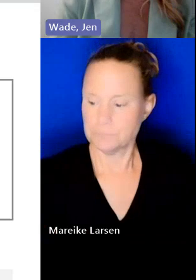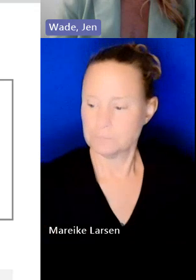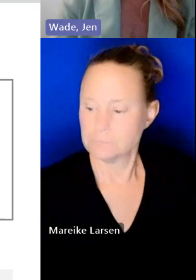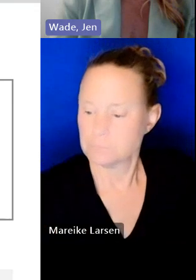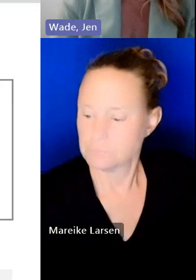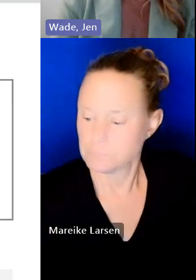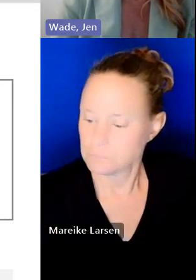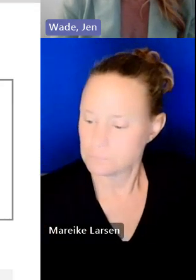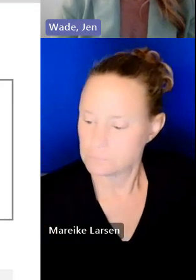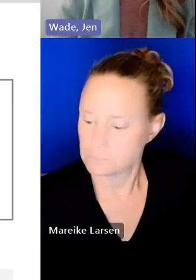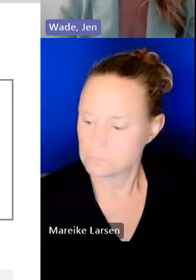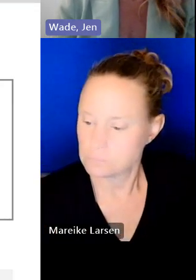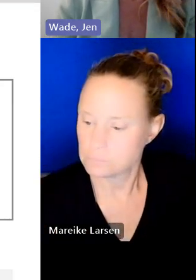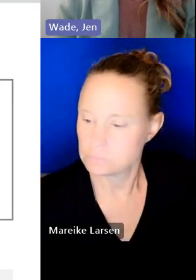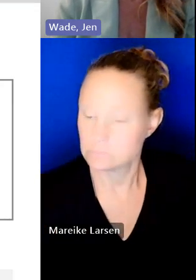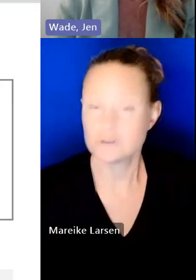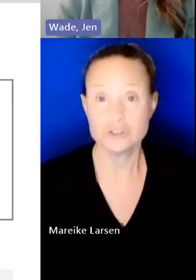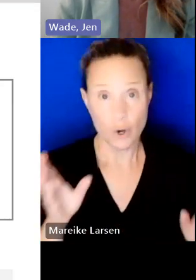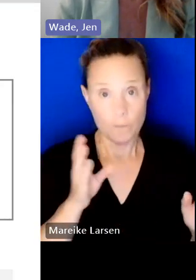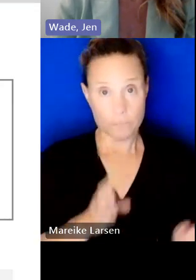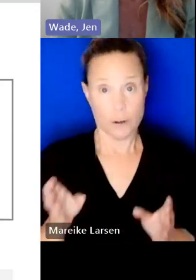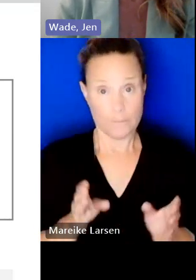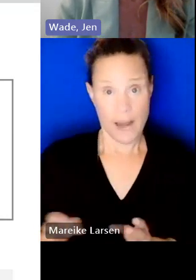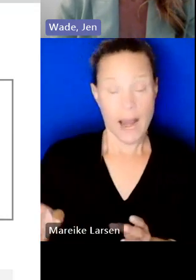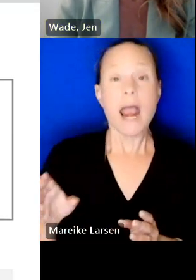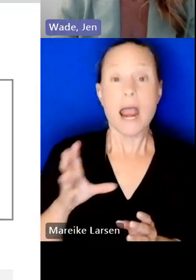So prepare and submit the letter of intent alignment with the published template.